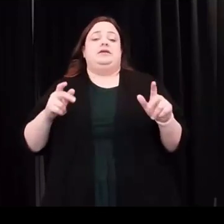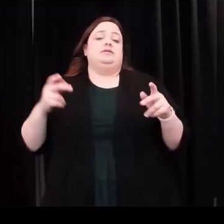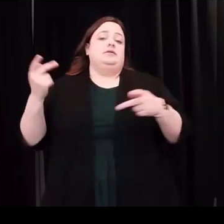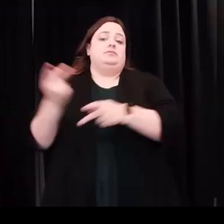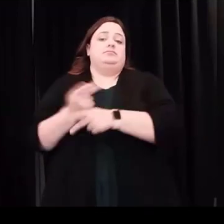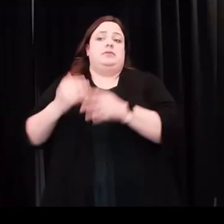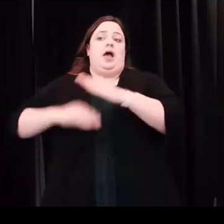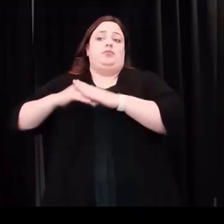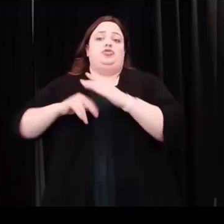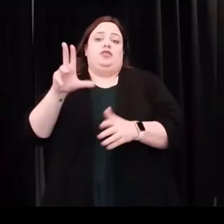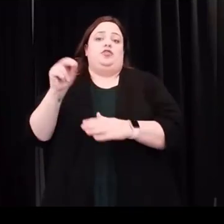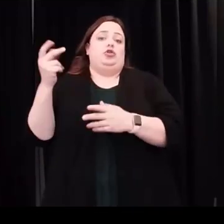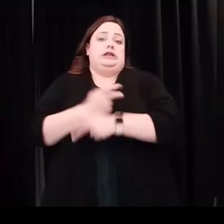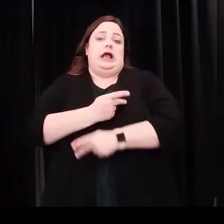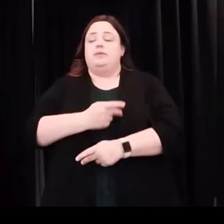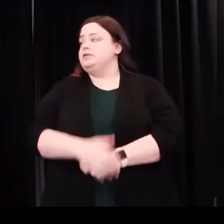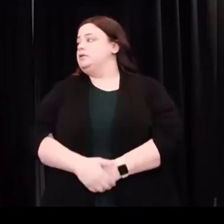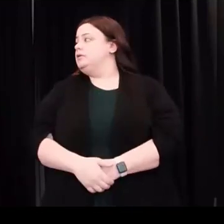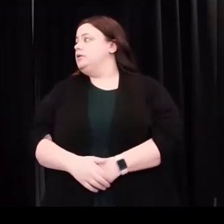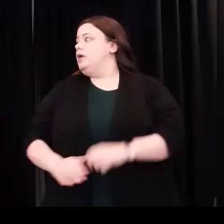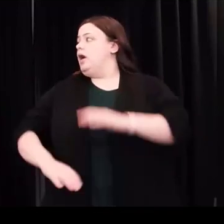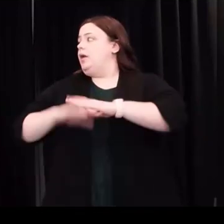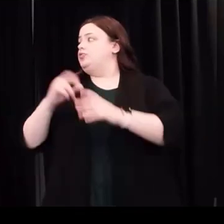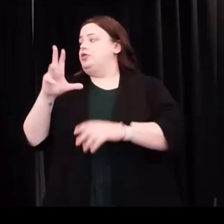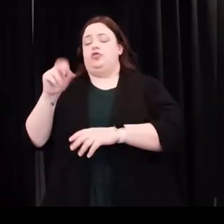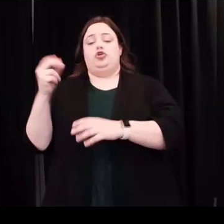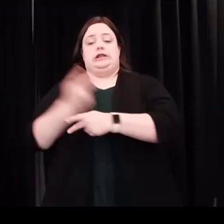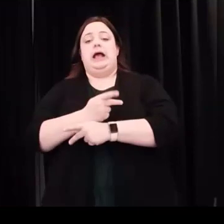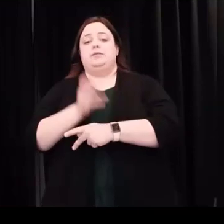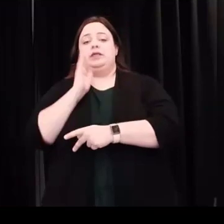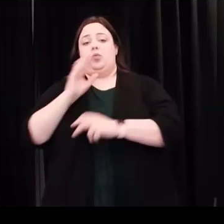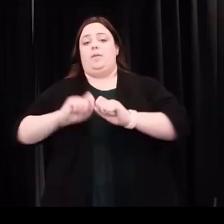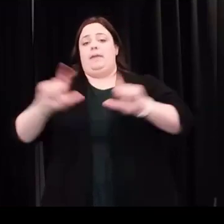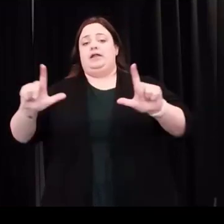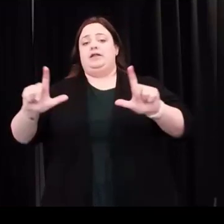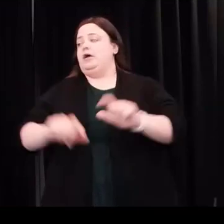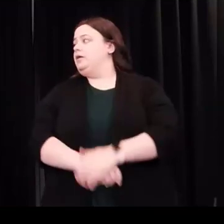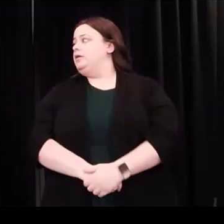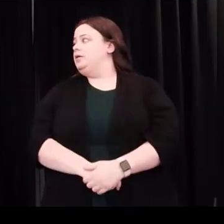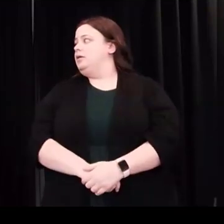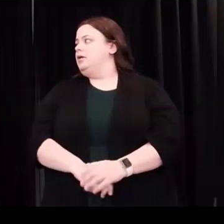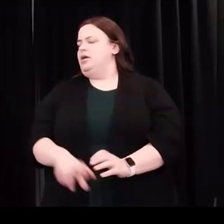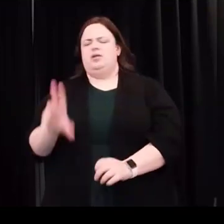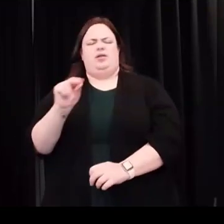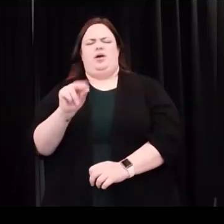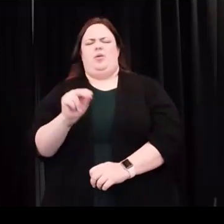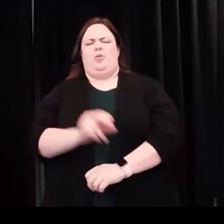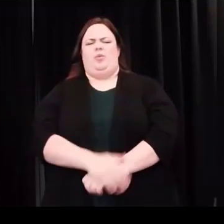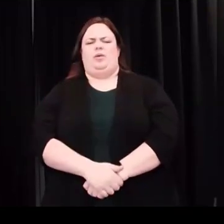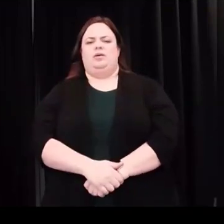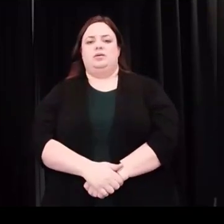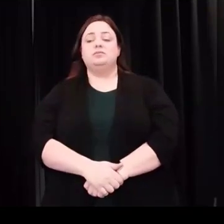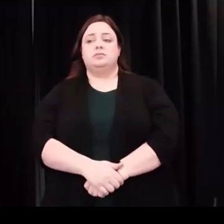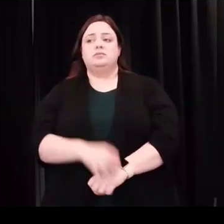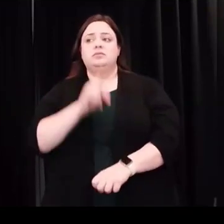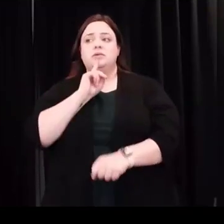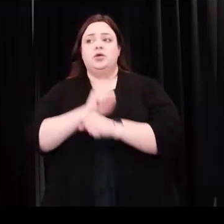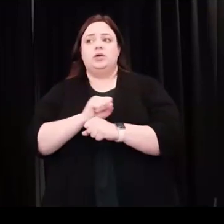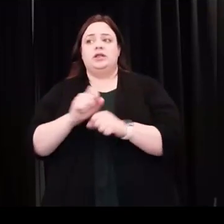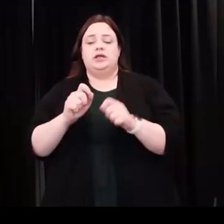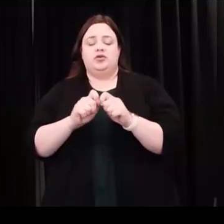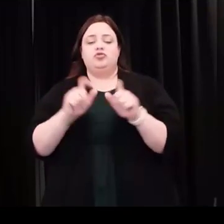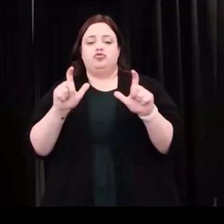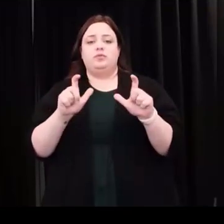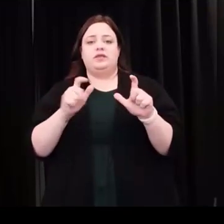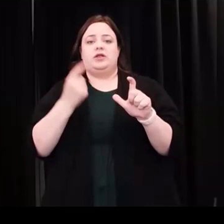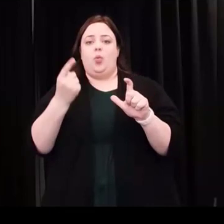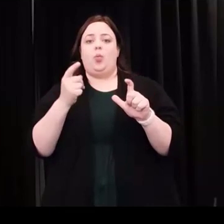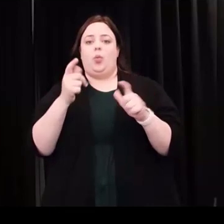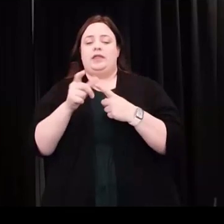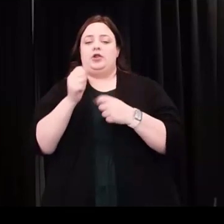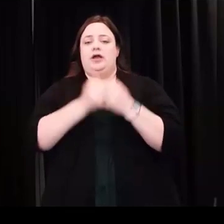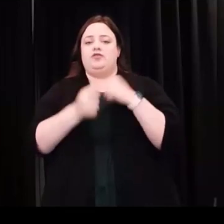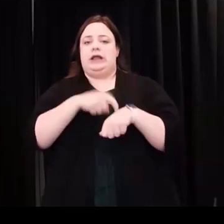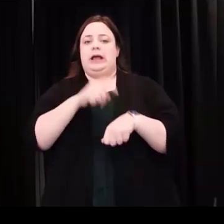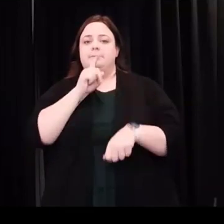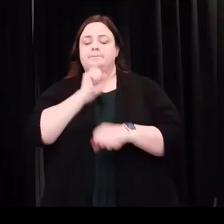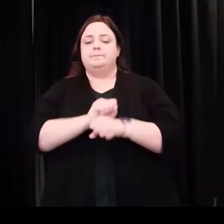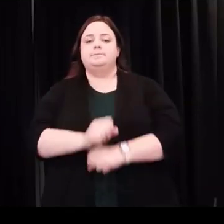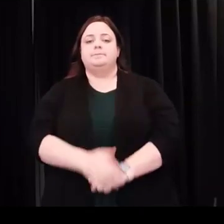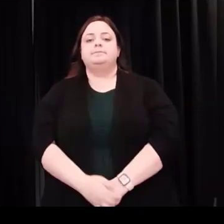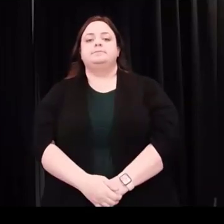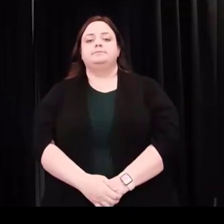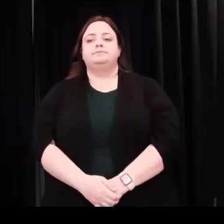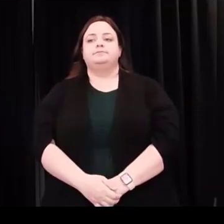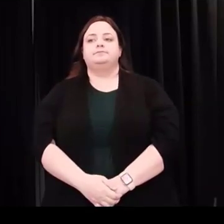and he prefers that. 30 times. He really Zooms in, it's like one letter at a time.